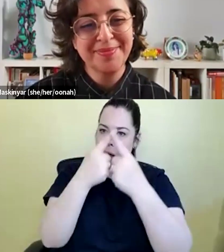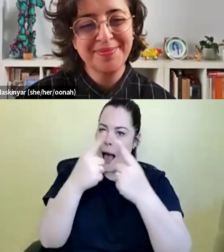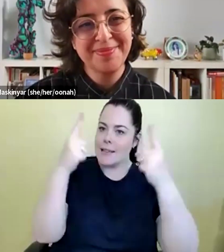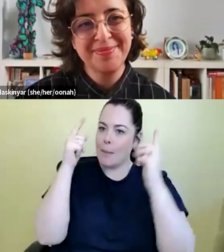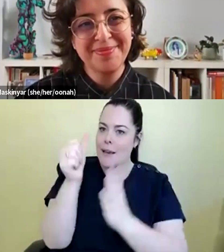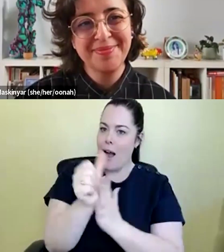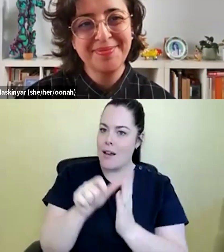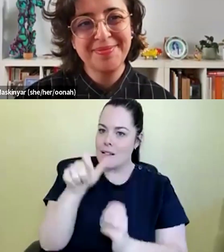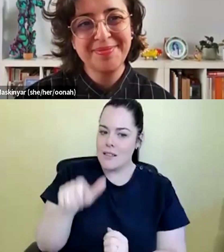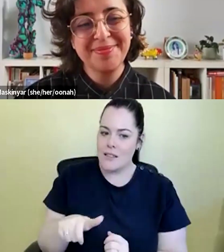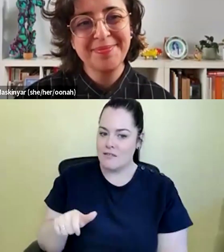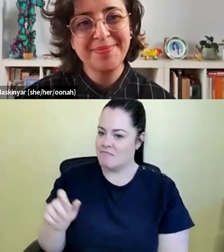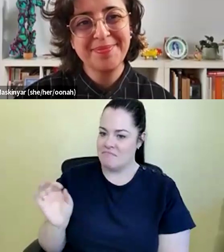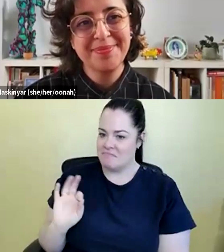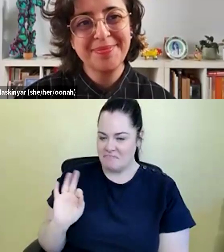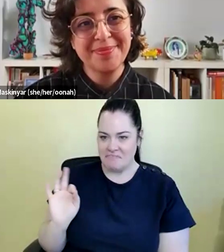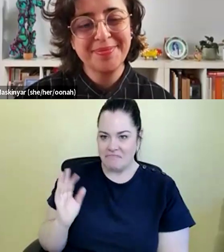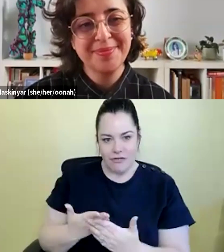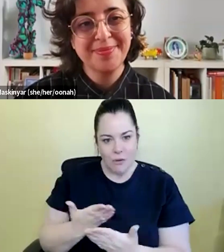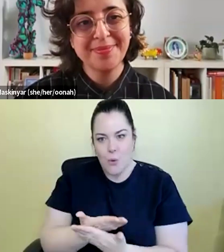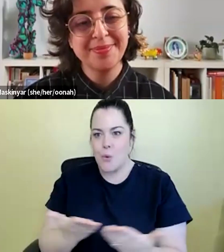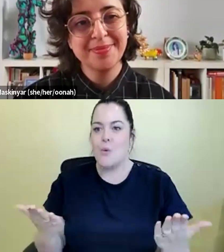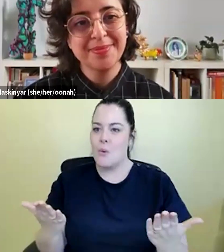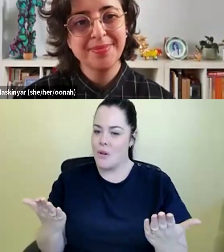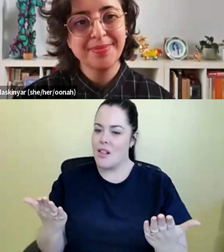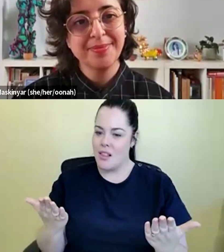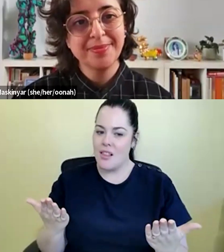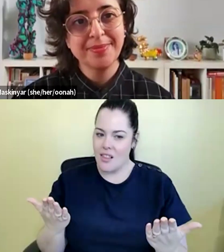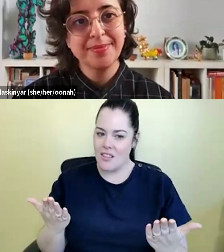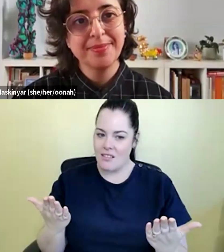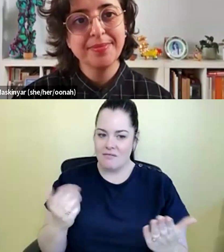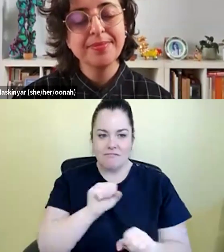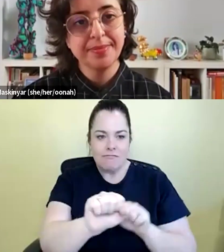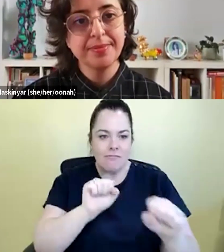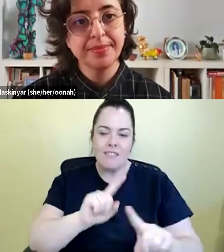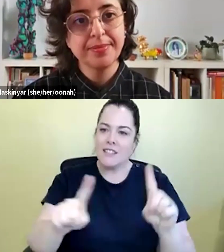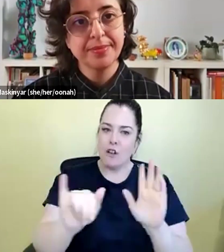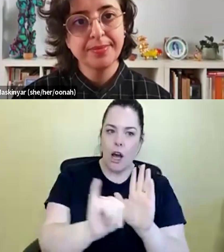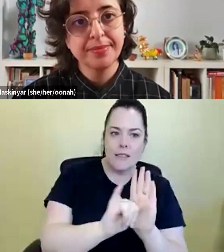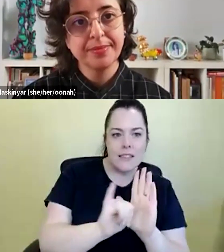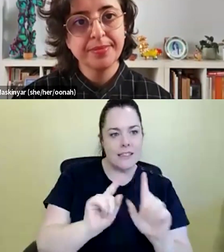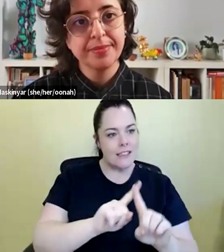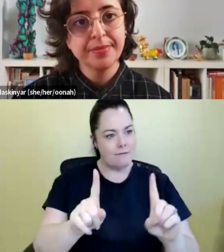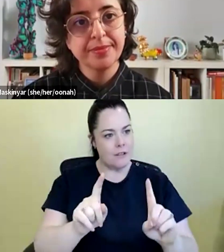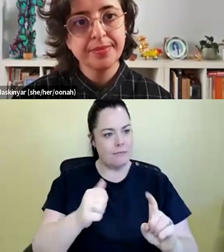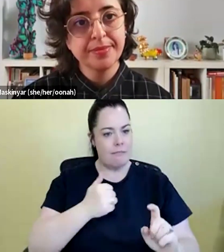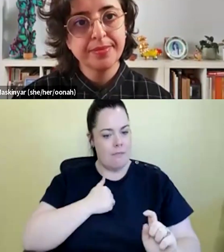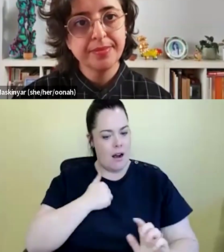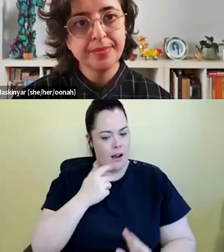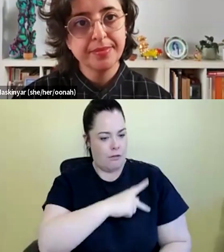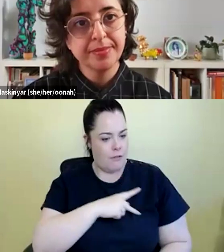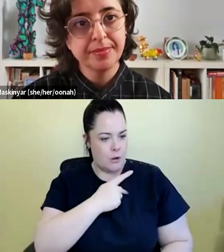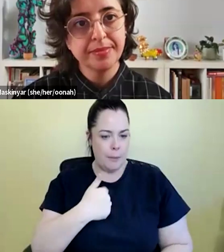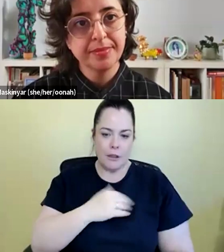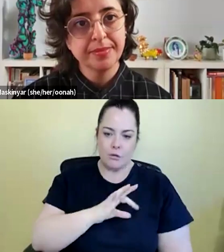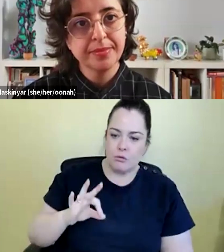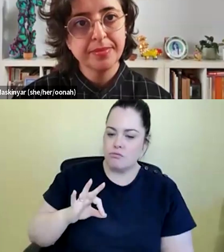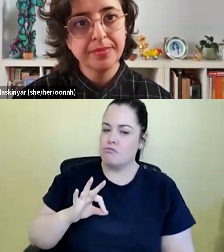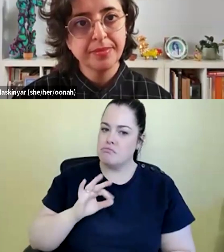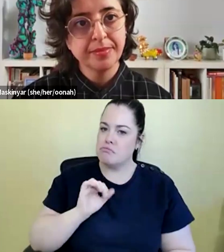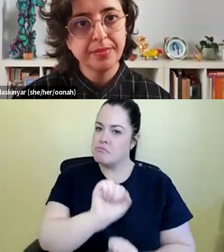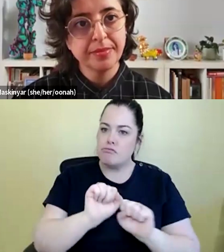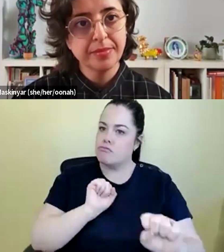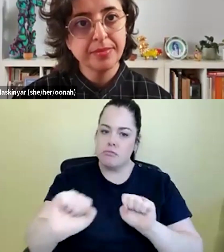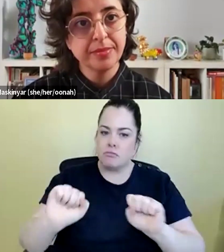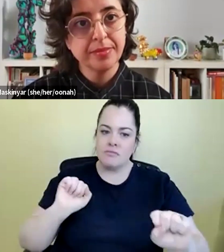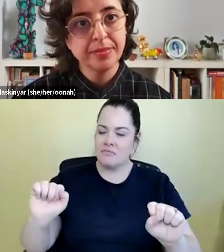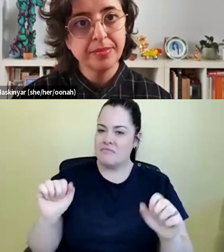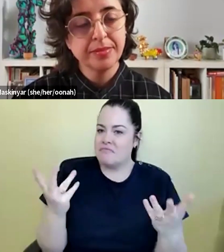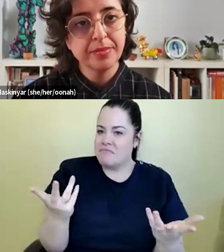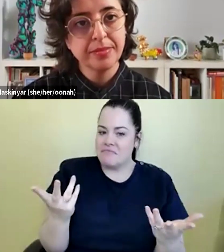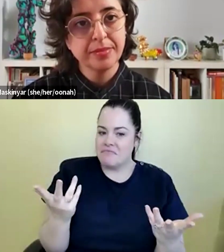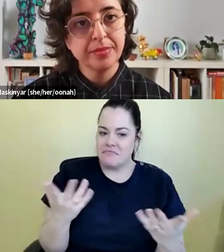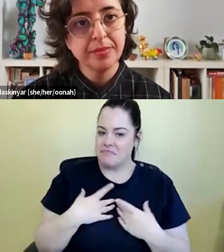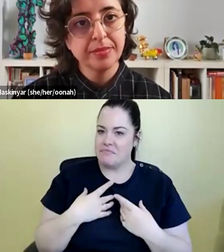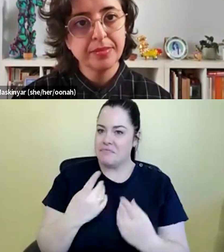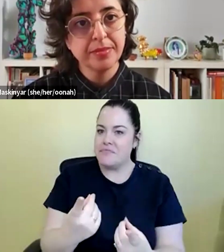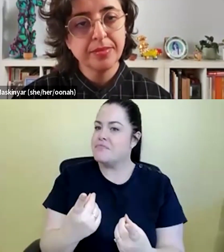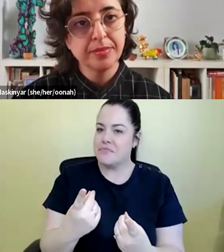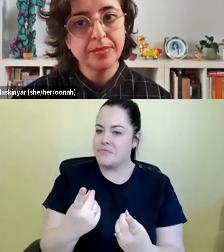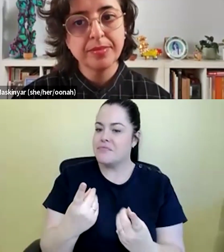No, it is for everyone. It is not something that is concerning us,